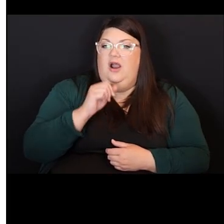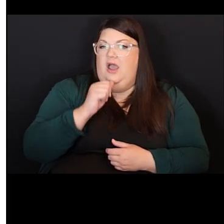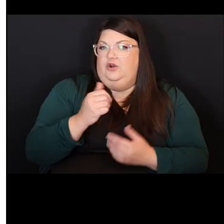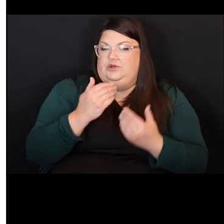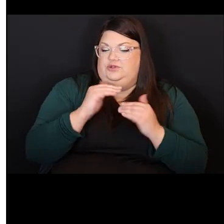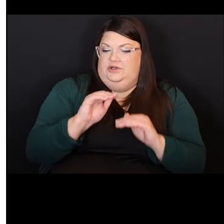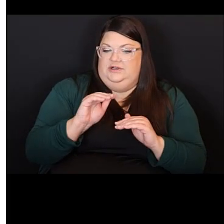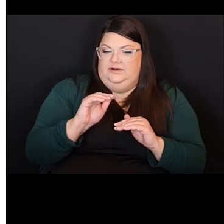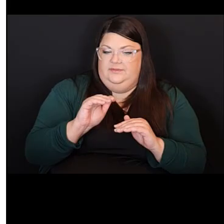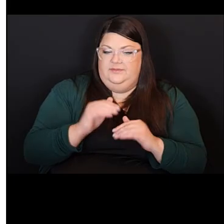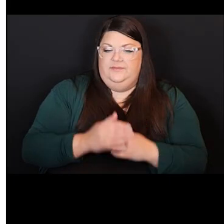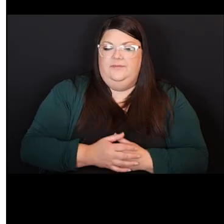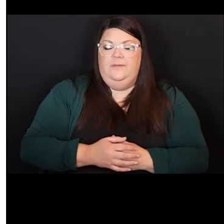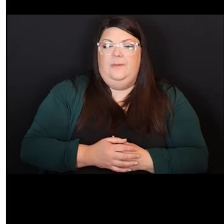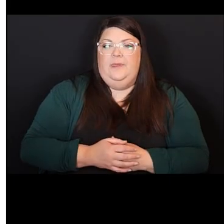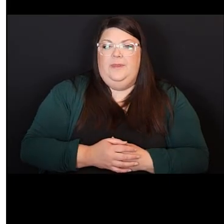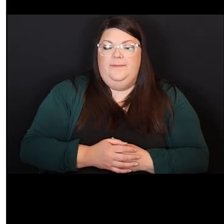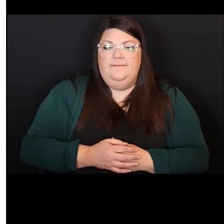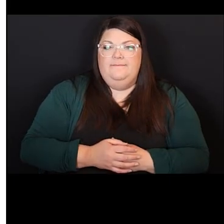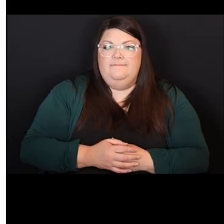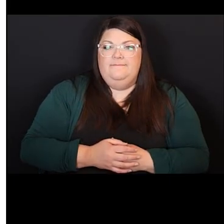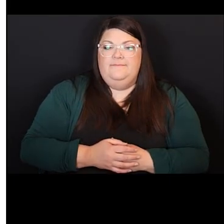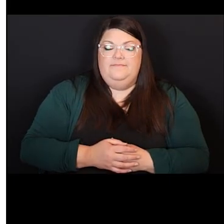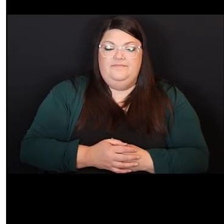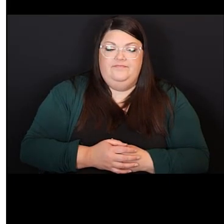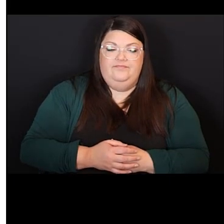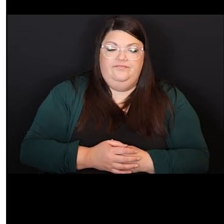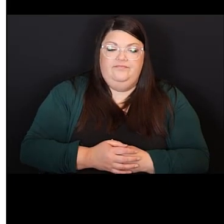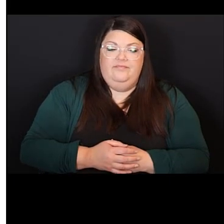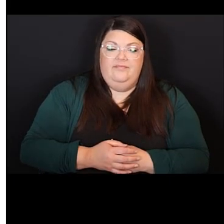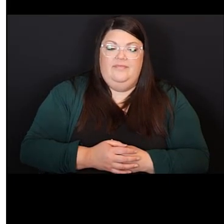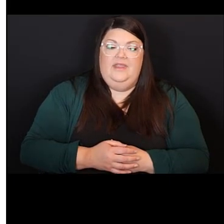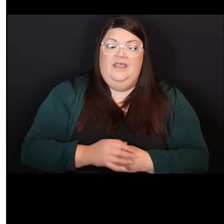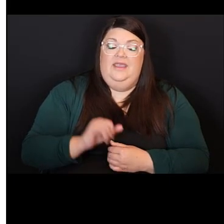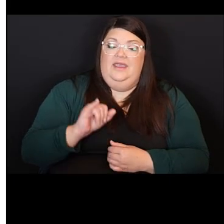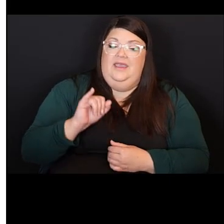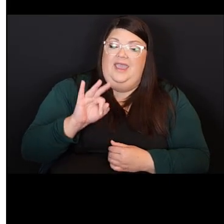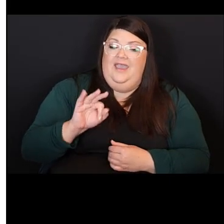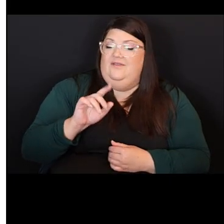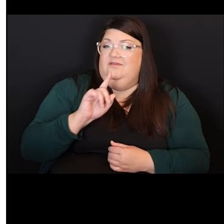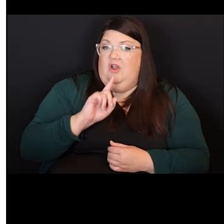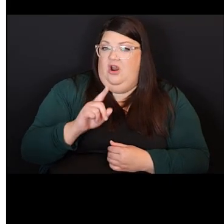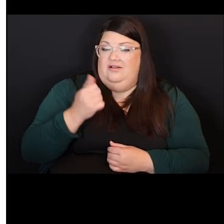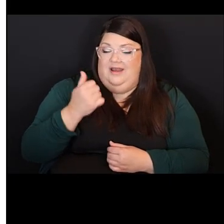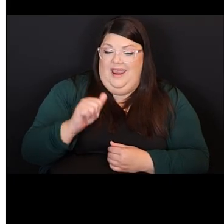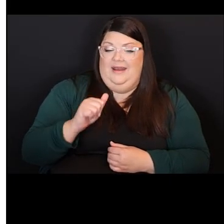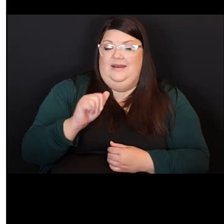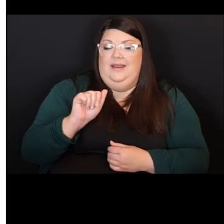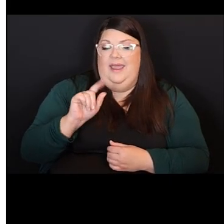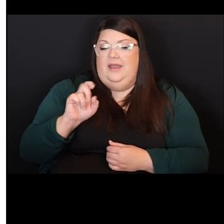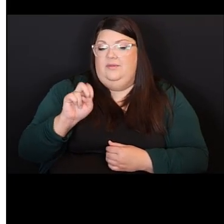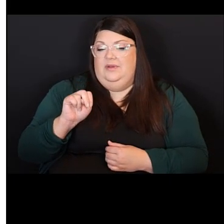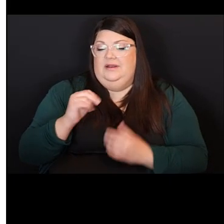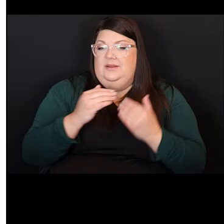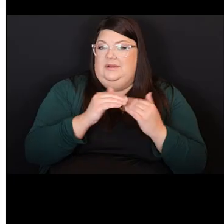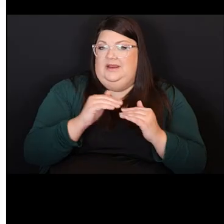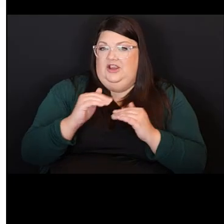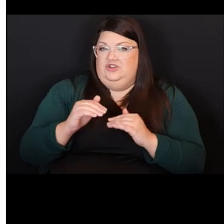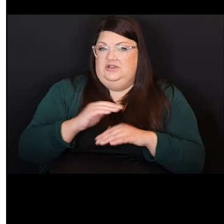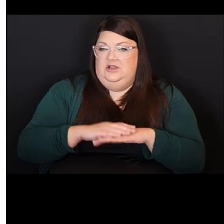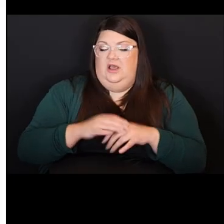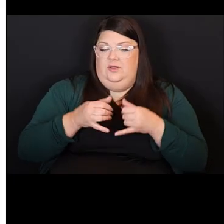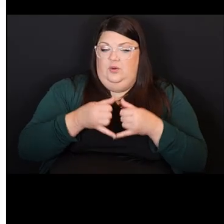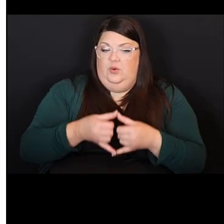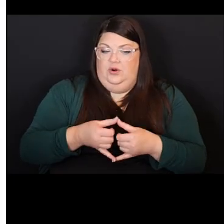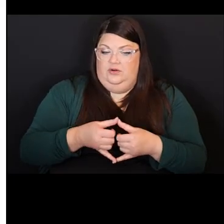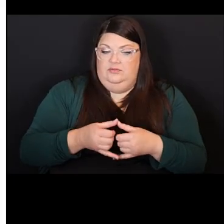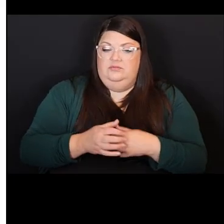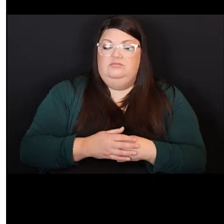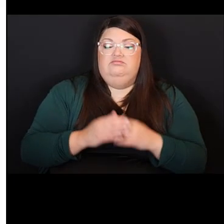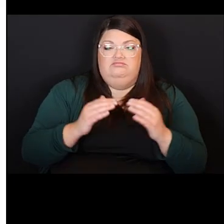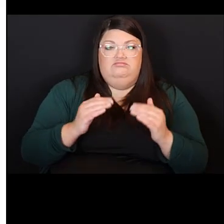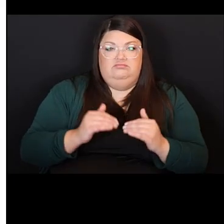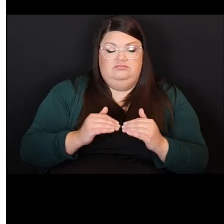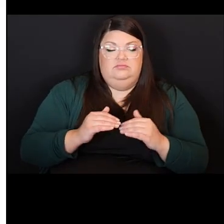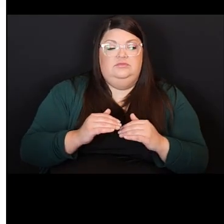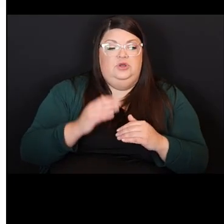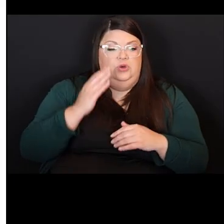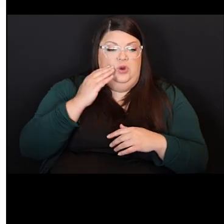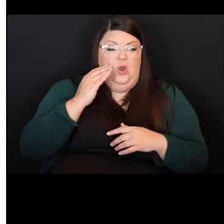and 84.421F are unrestricted. If there are any administrative limitations on the award.